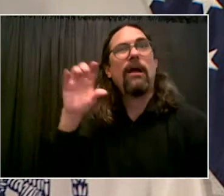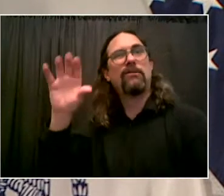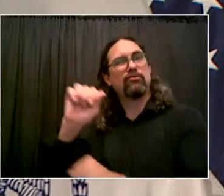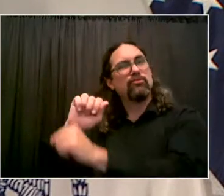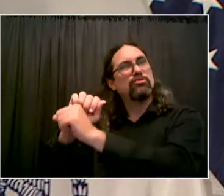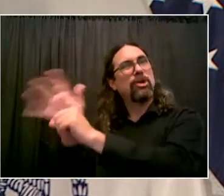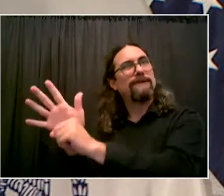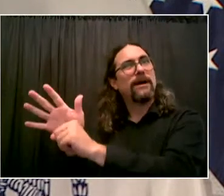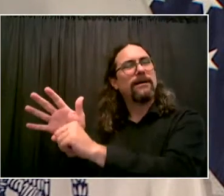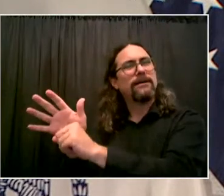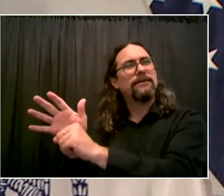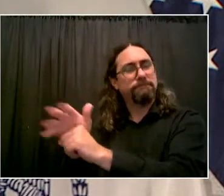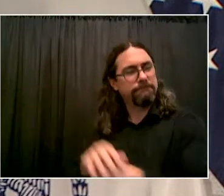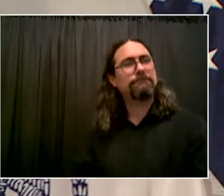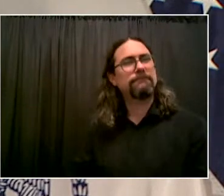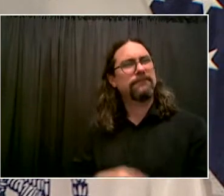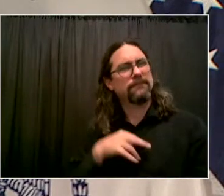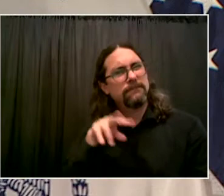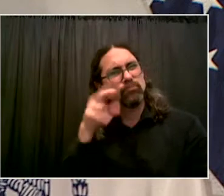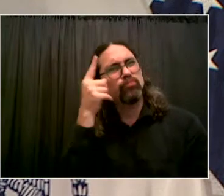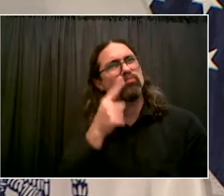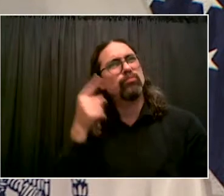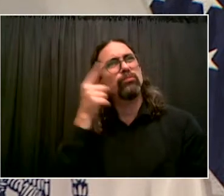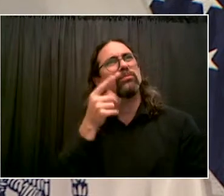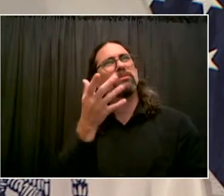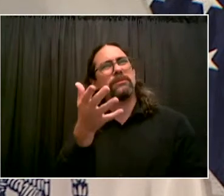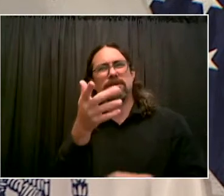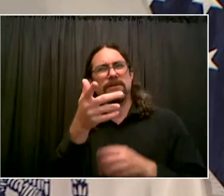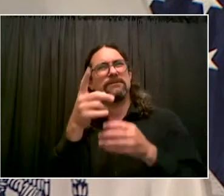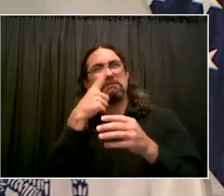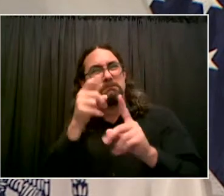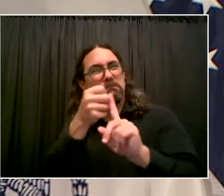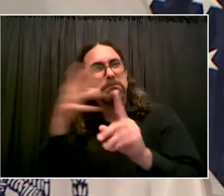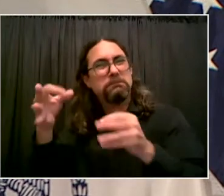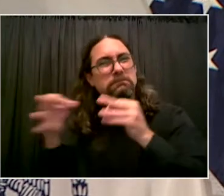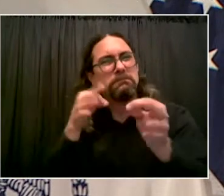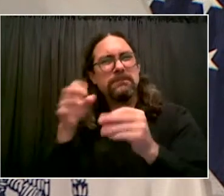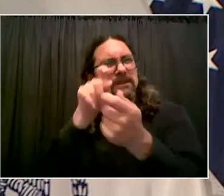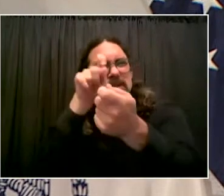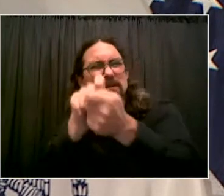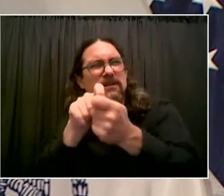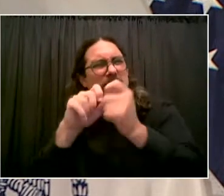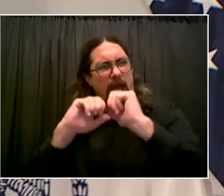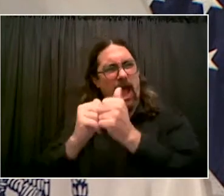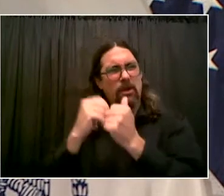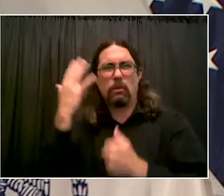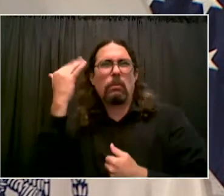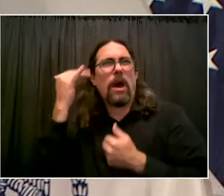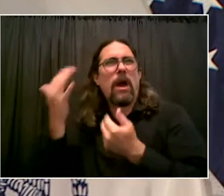YOU EXPLAIN THE POLICY REGULATING THOS E CLOURSEAS ND ALSO GIVE US A SENSE OF SCALE? HOW MANY TOTAL CLASSROOMS ARE THERE IN THE